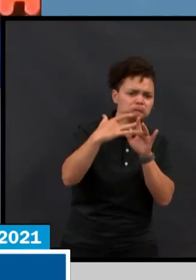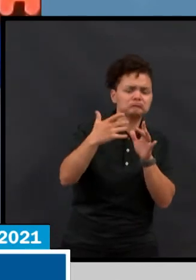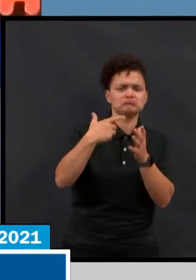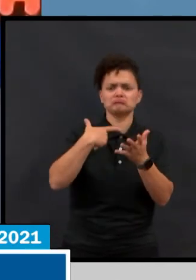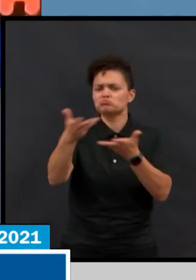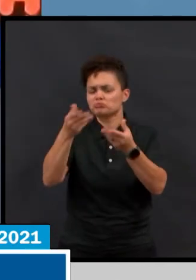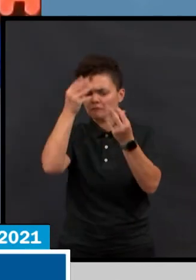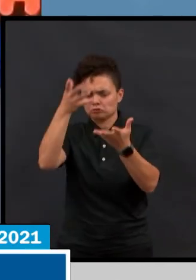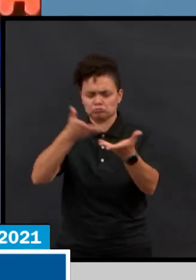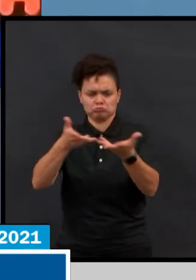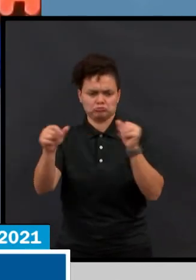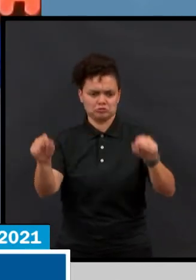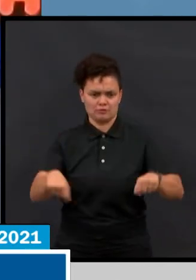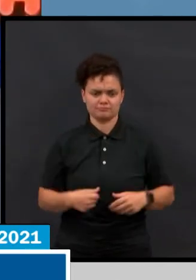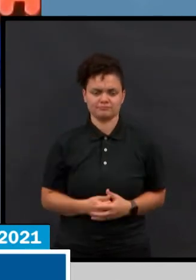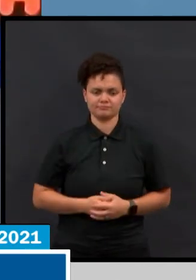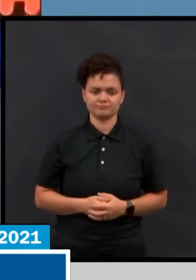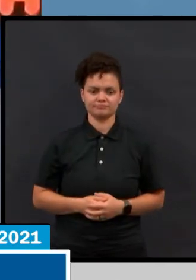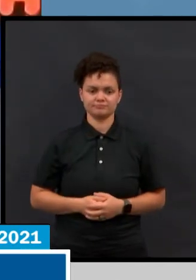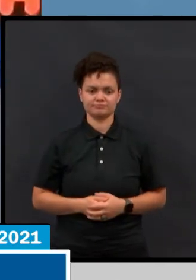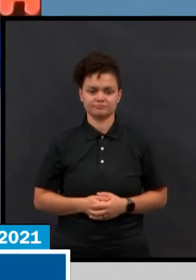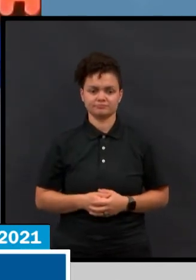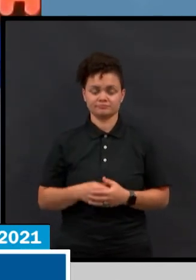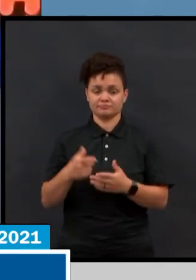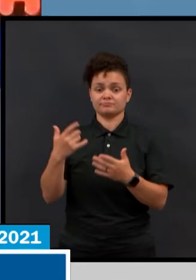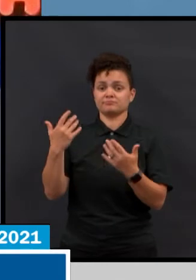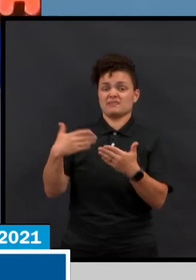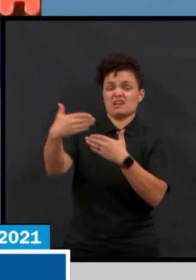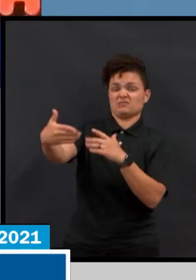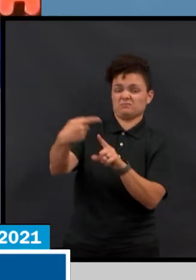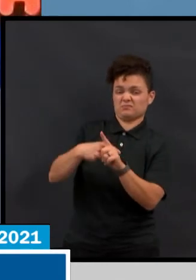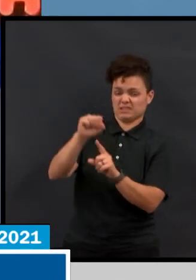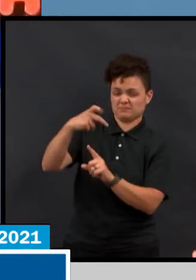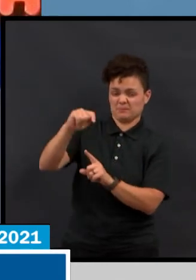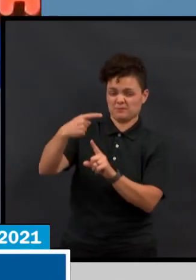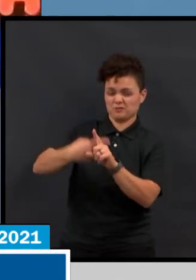next month mayor hancock is going to be submitting the 2022 budget to denver city council